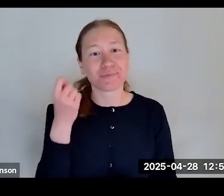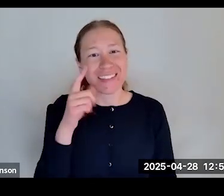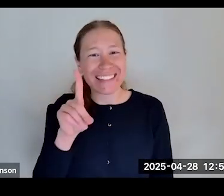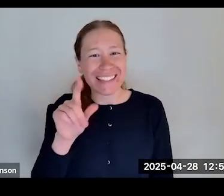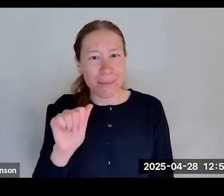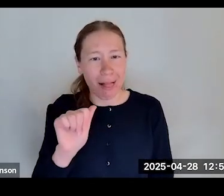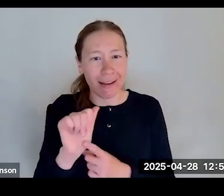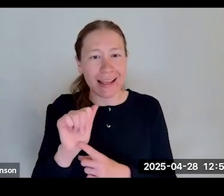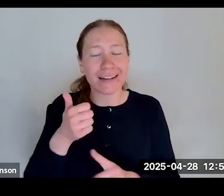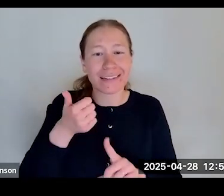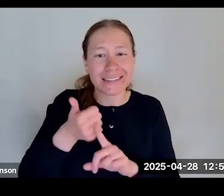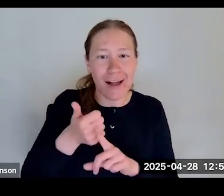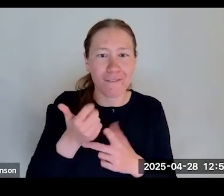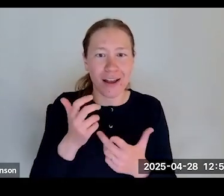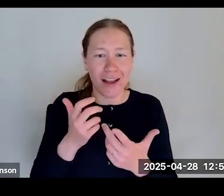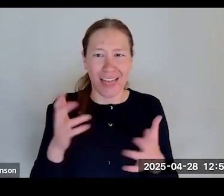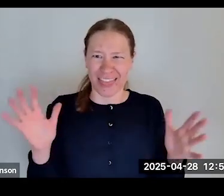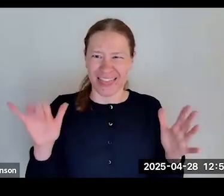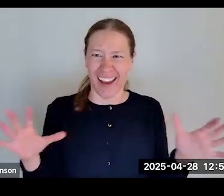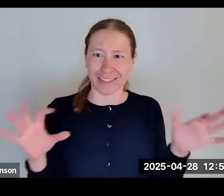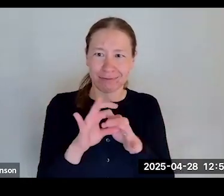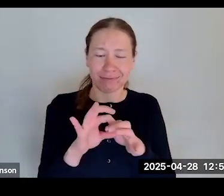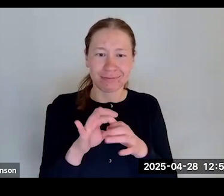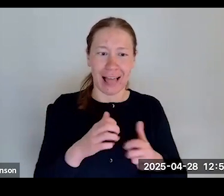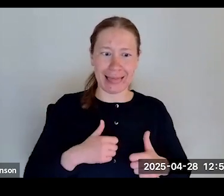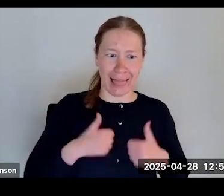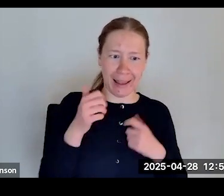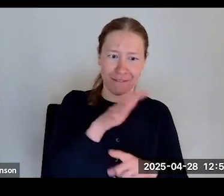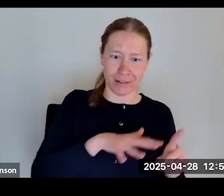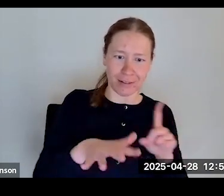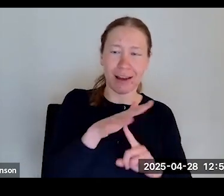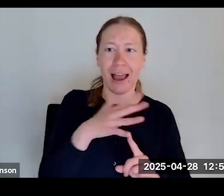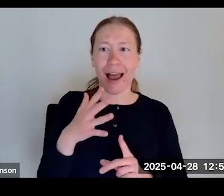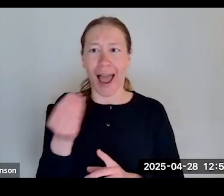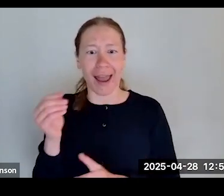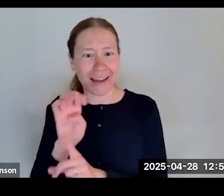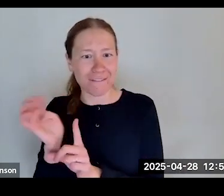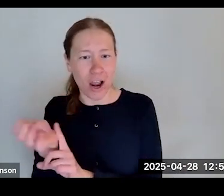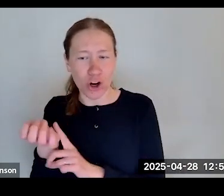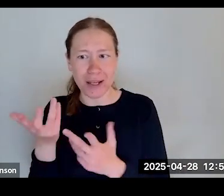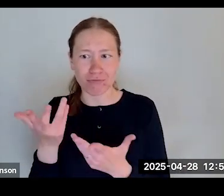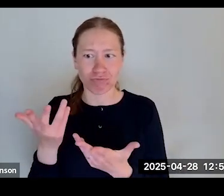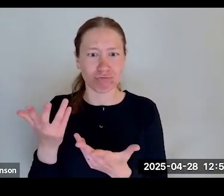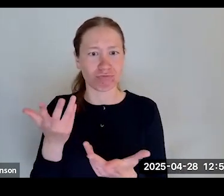between somebody's life circumstances and their environment. So it's really important that we address the interaction